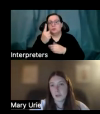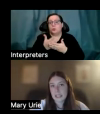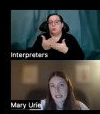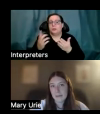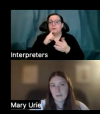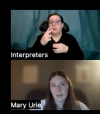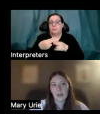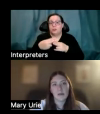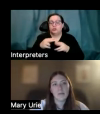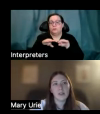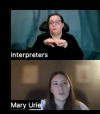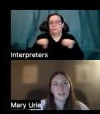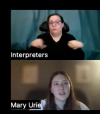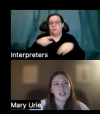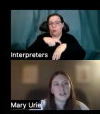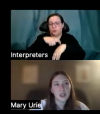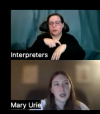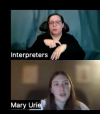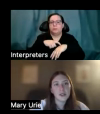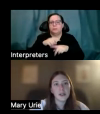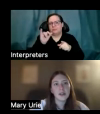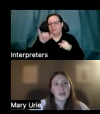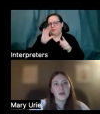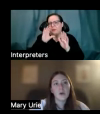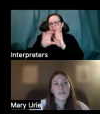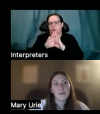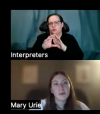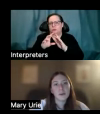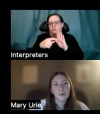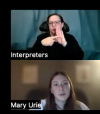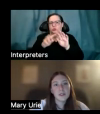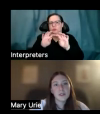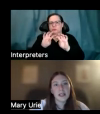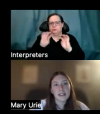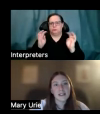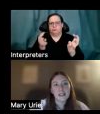last time, this picture kind of shows one of the rooms that the